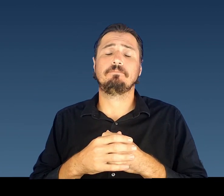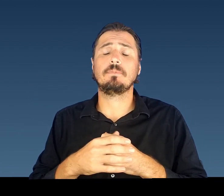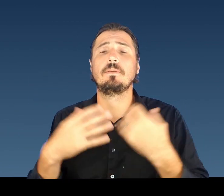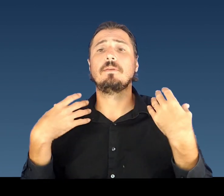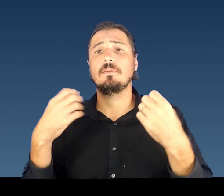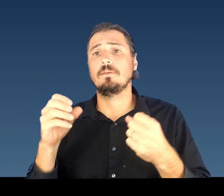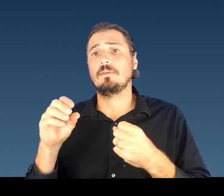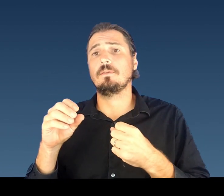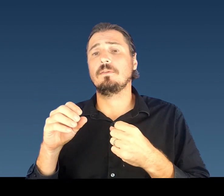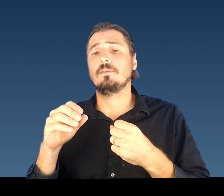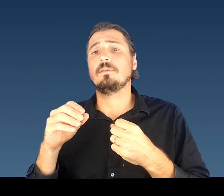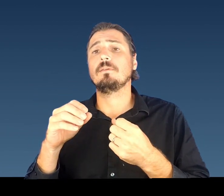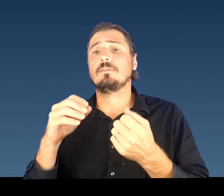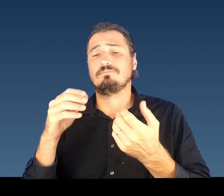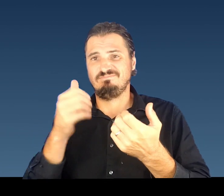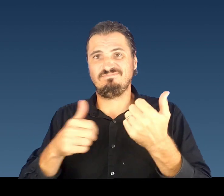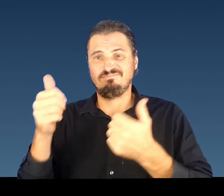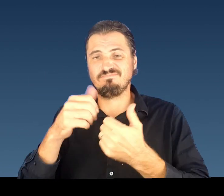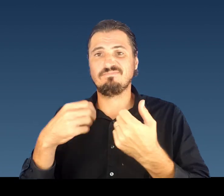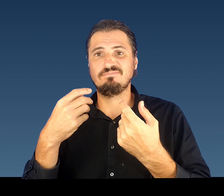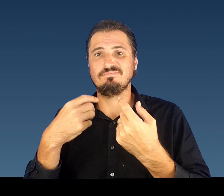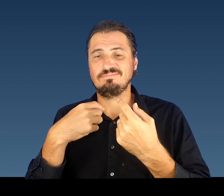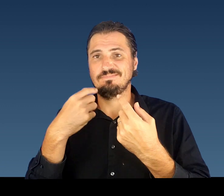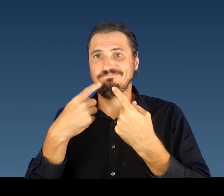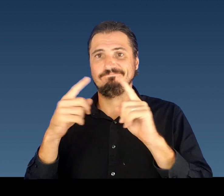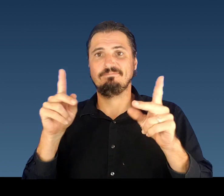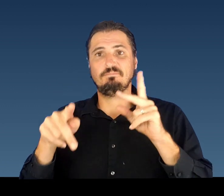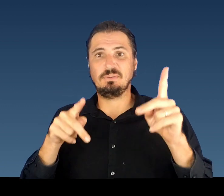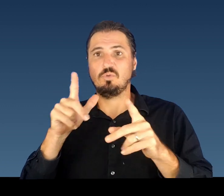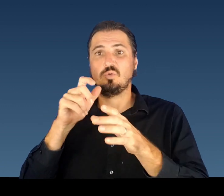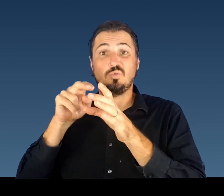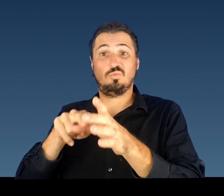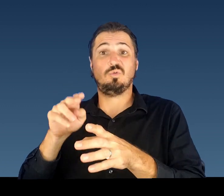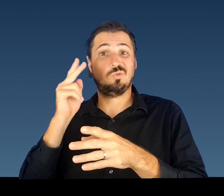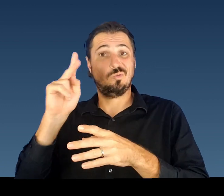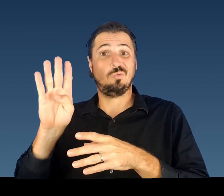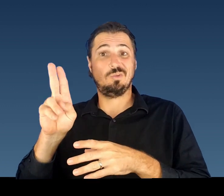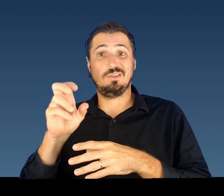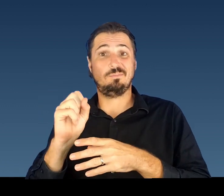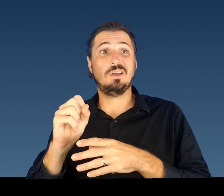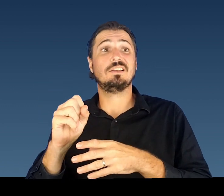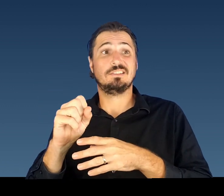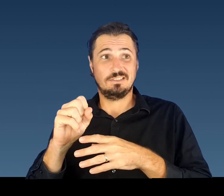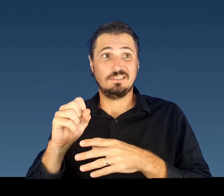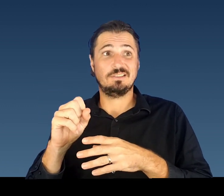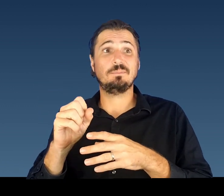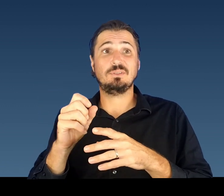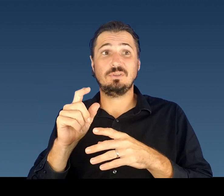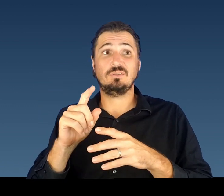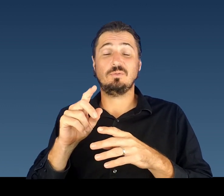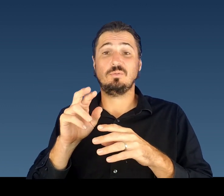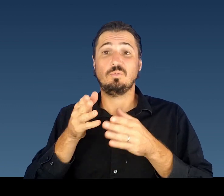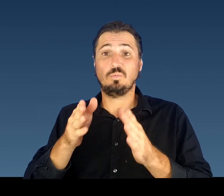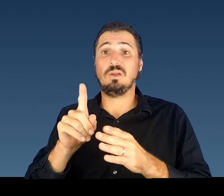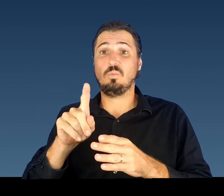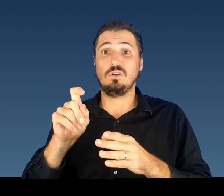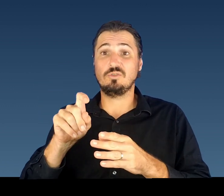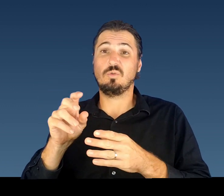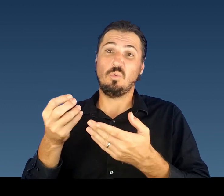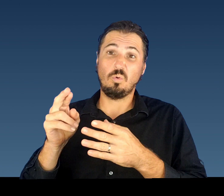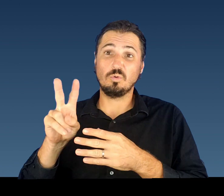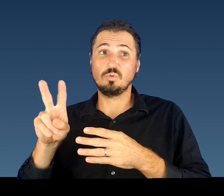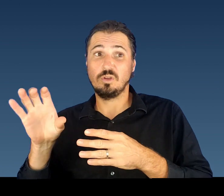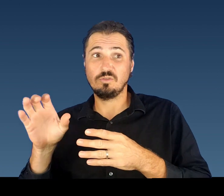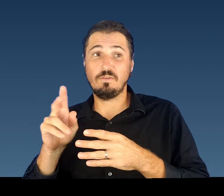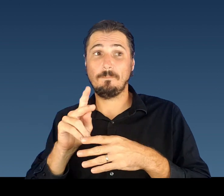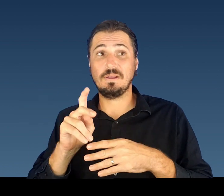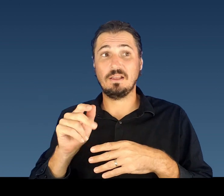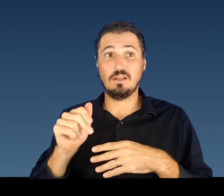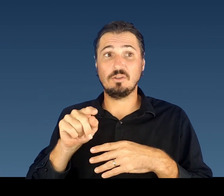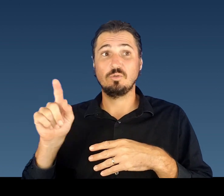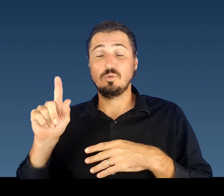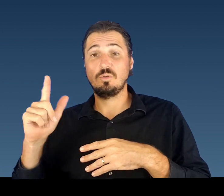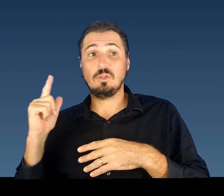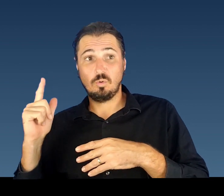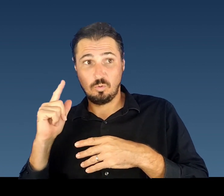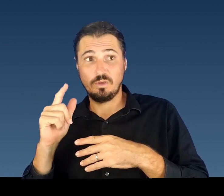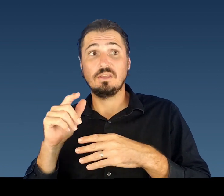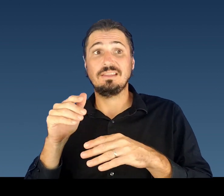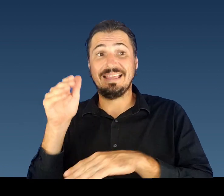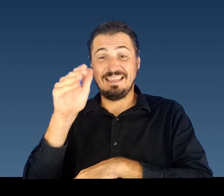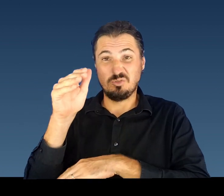Today’s cases bring the number of active cases to 243, with two currently hospitalized. Since the beginning of the pandemic, we’ve confirmed 1,013 total cases on Kauai